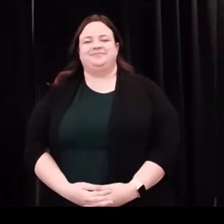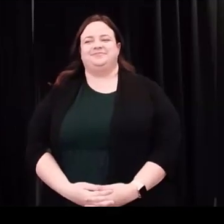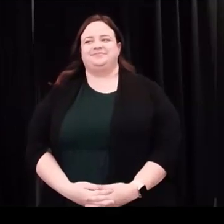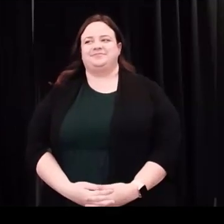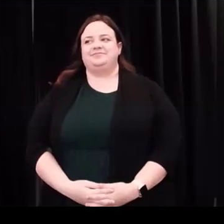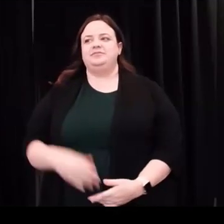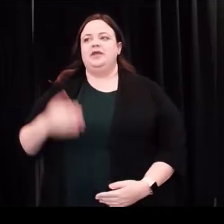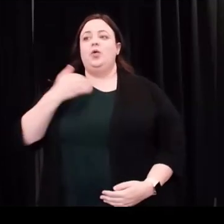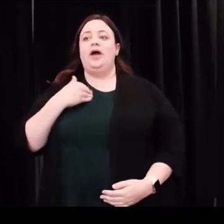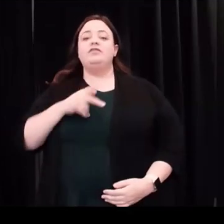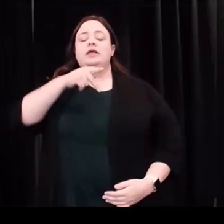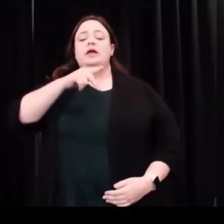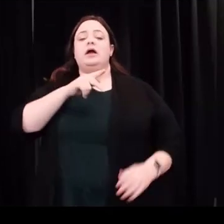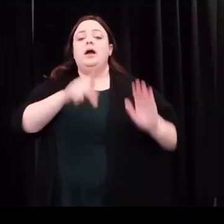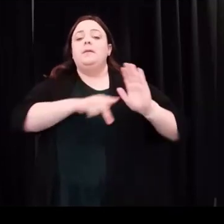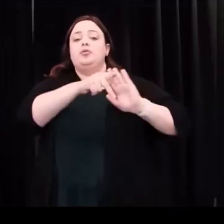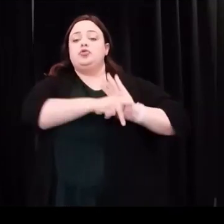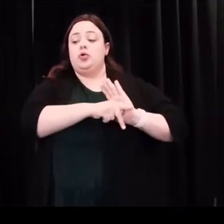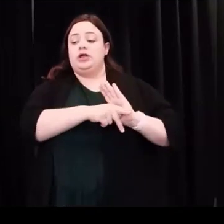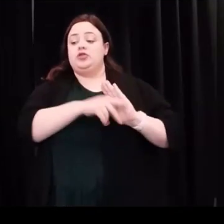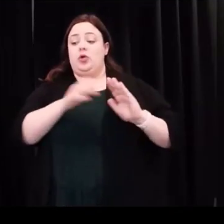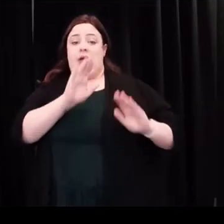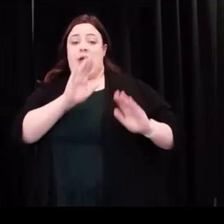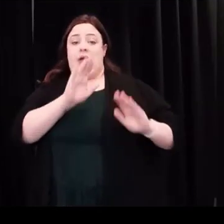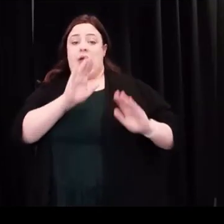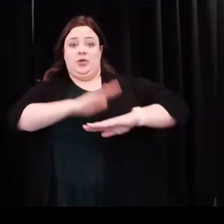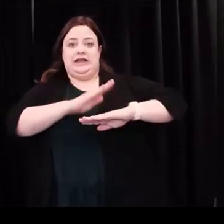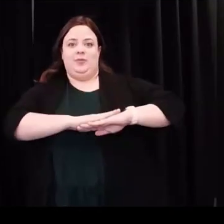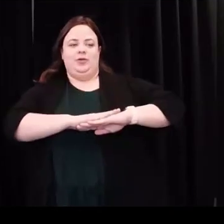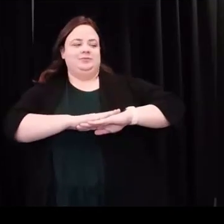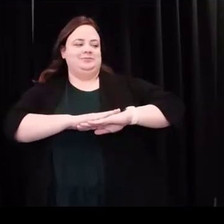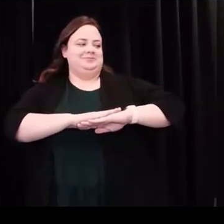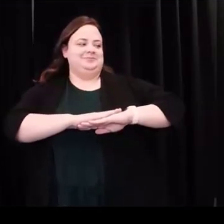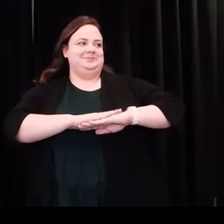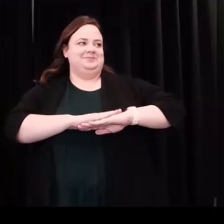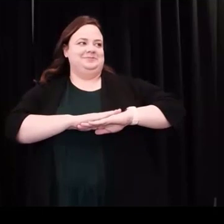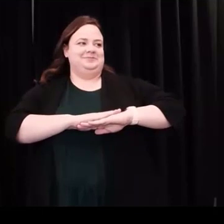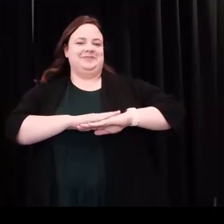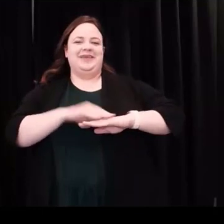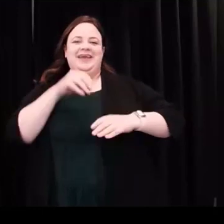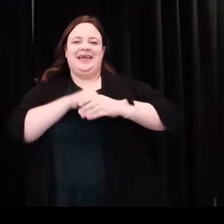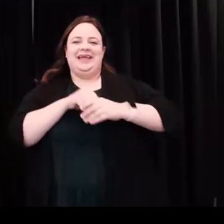personas so what we're going to ask you to do is, at your tables or in the slide deck,